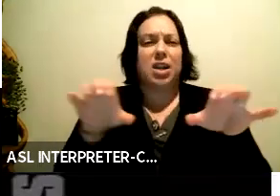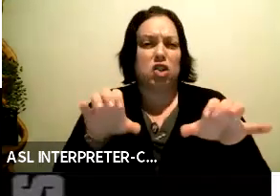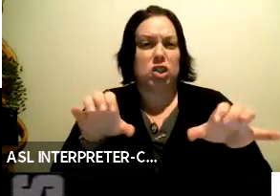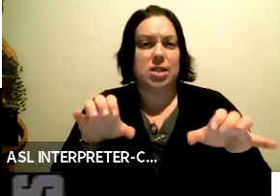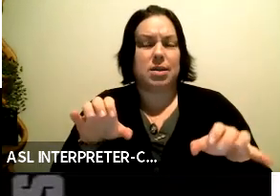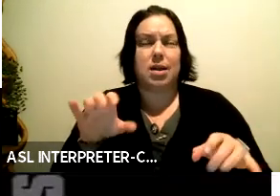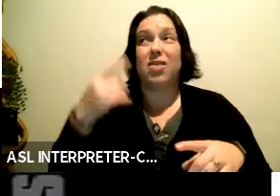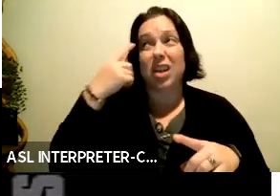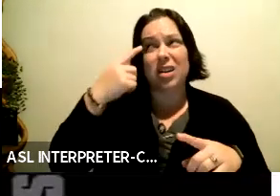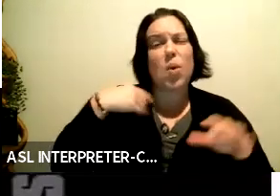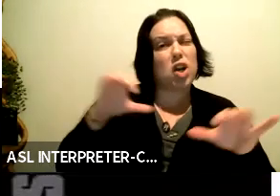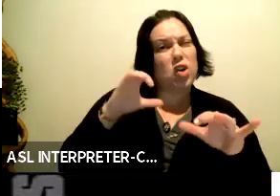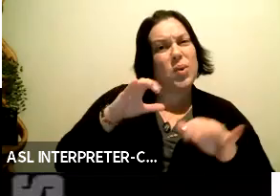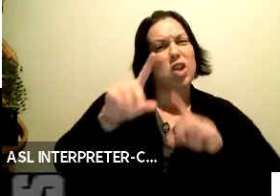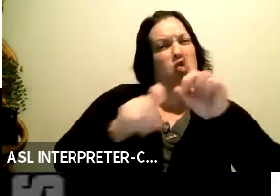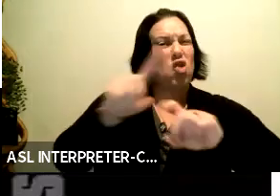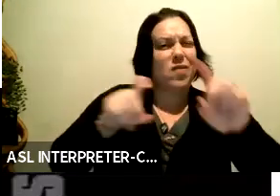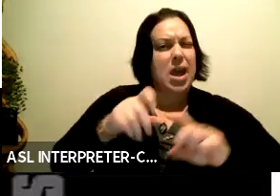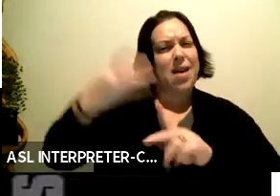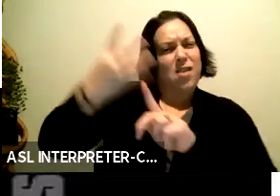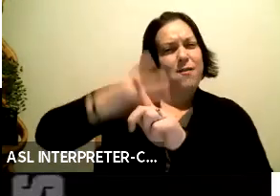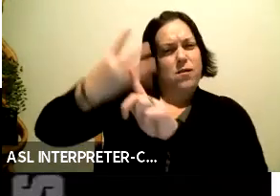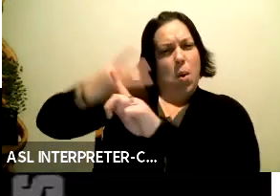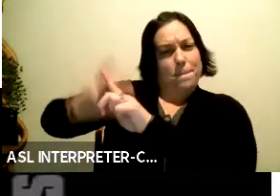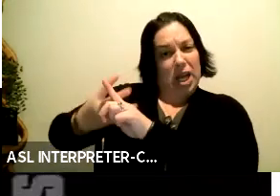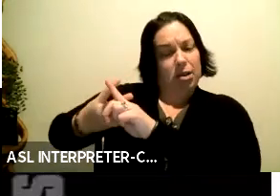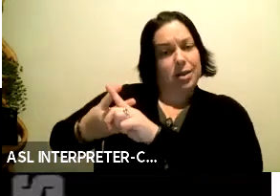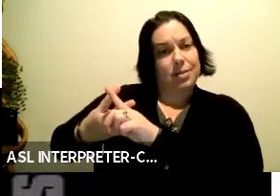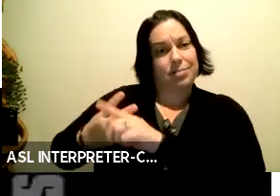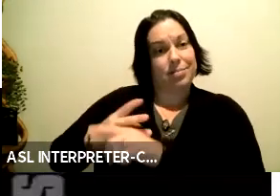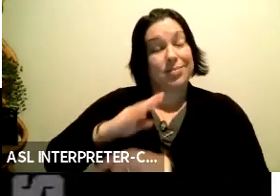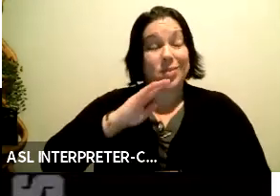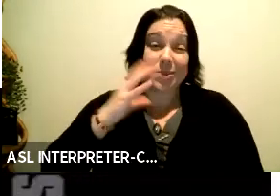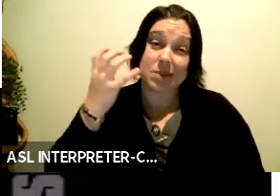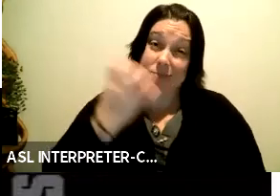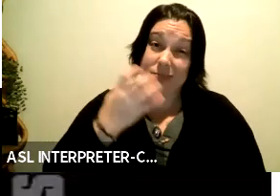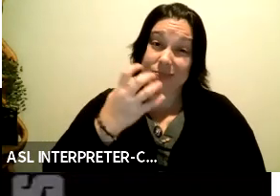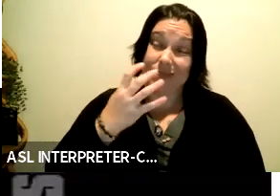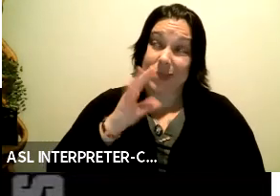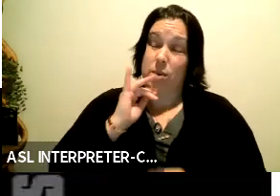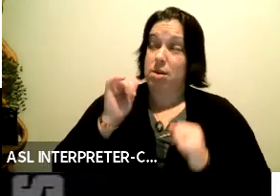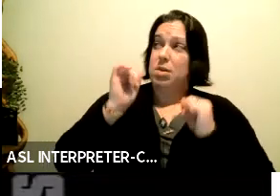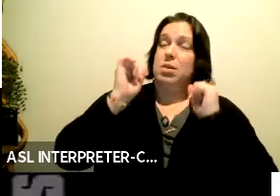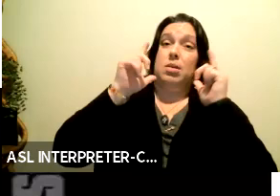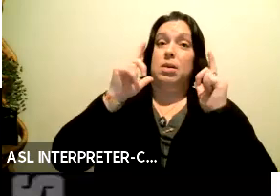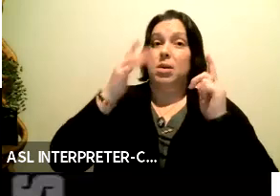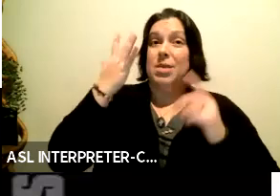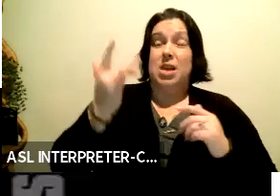basis now. It's just really striking because of how long this COVID 19 event has existed.